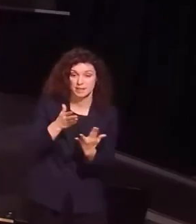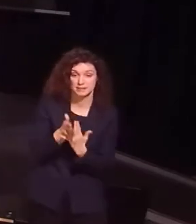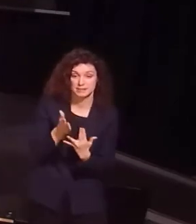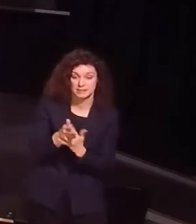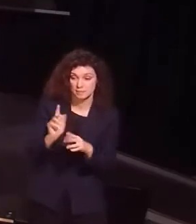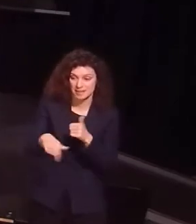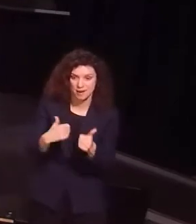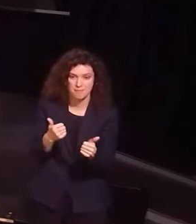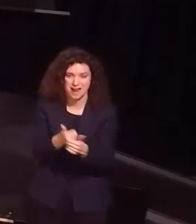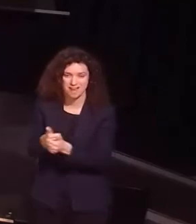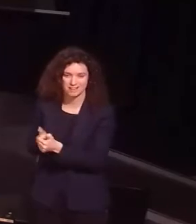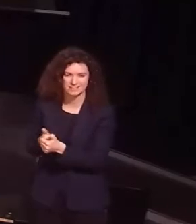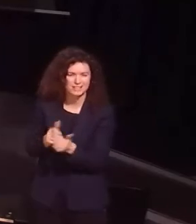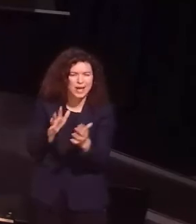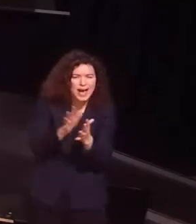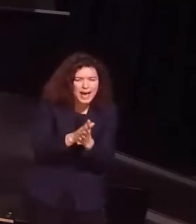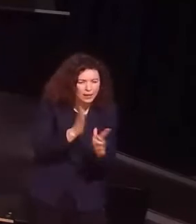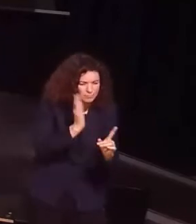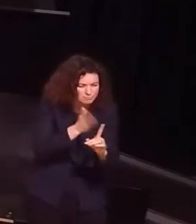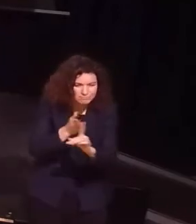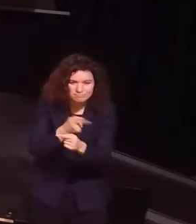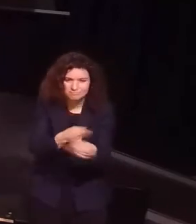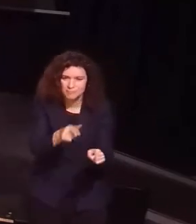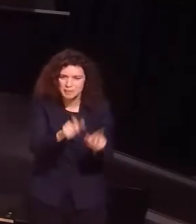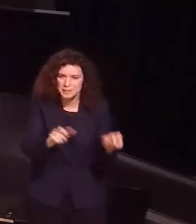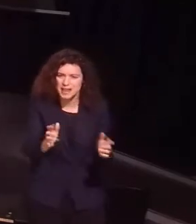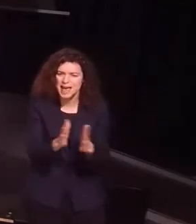So how do you identify these folks? It's actually really simple.